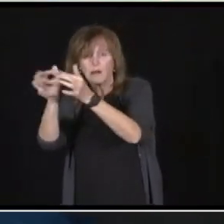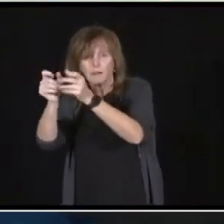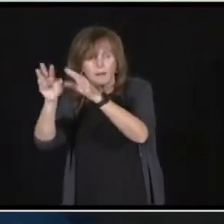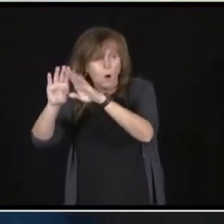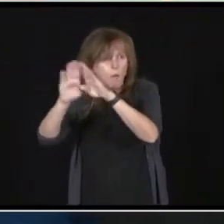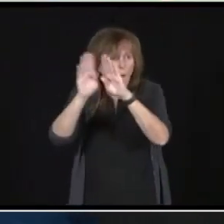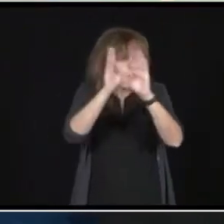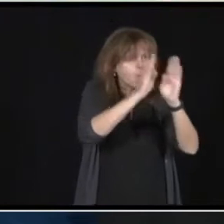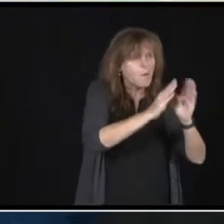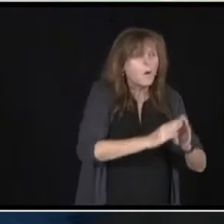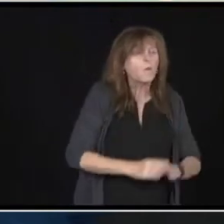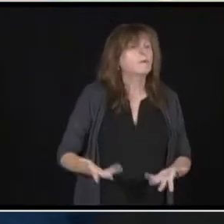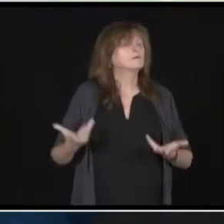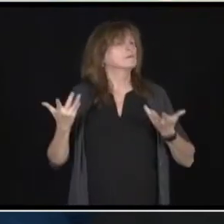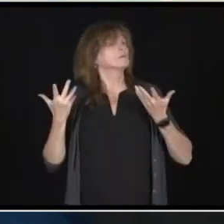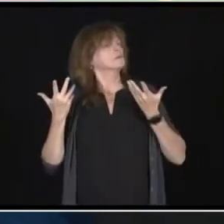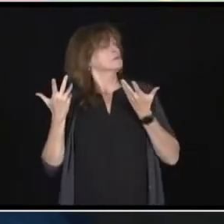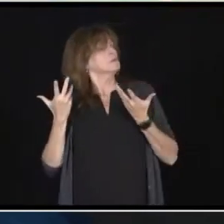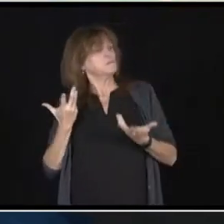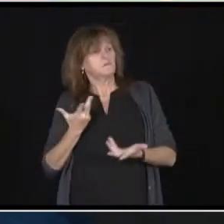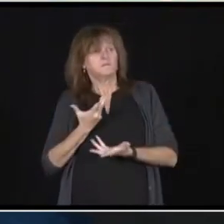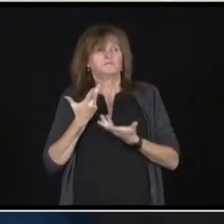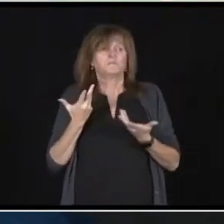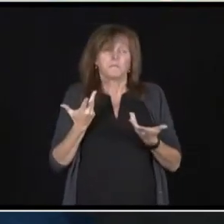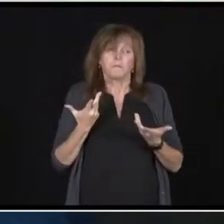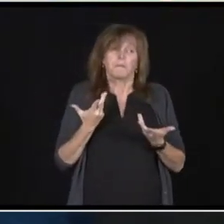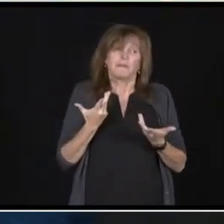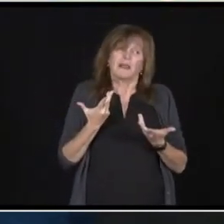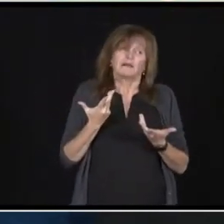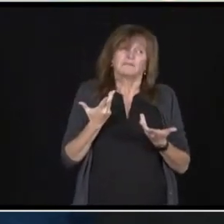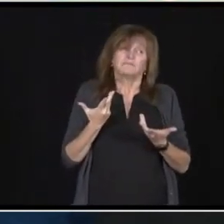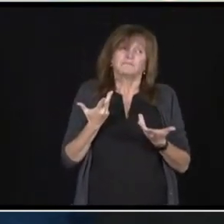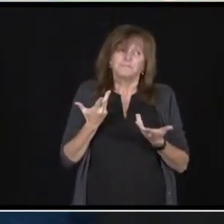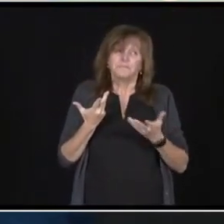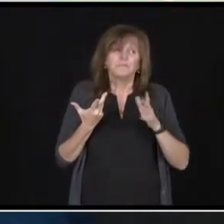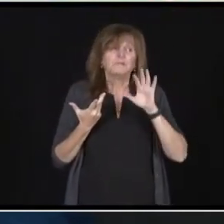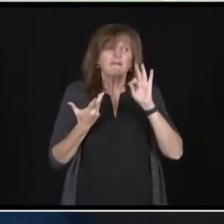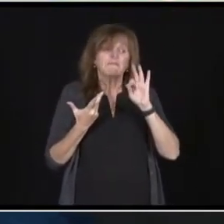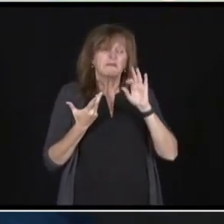His team, public health, the people, everybody understood. Now we have more pharmacies opening up.